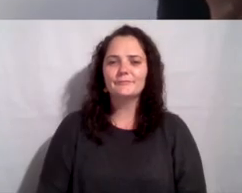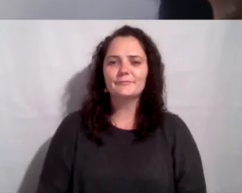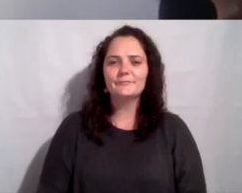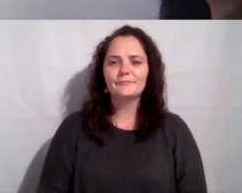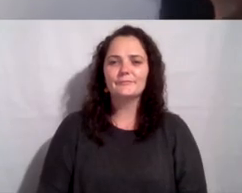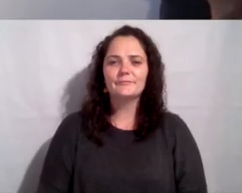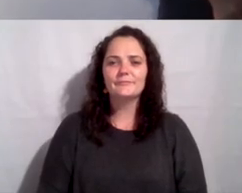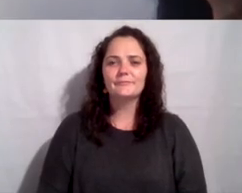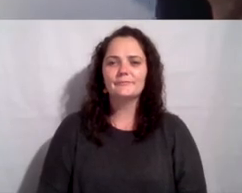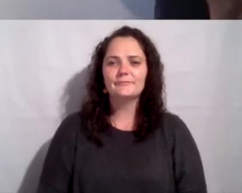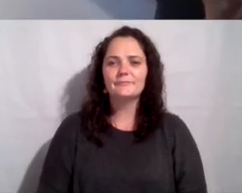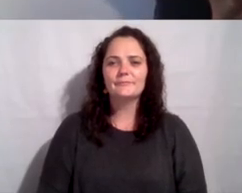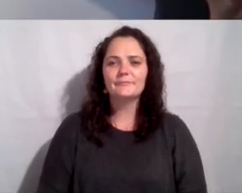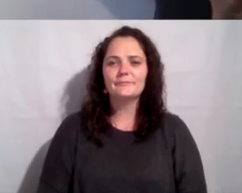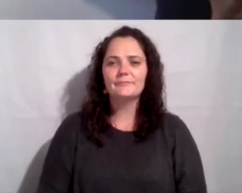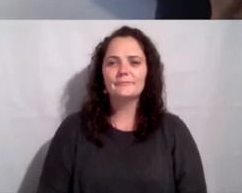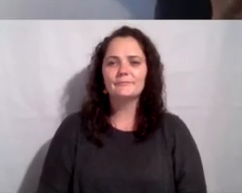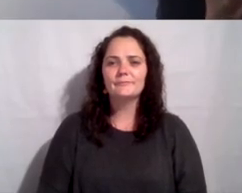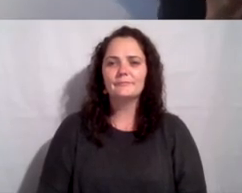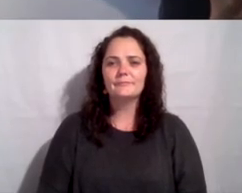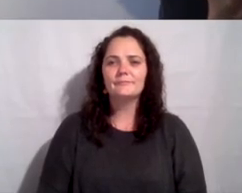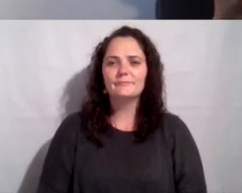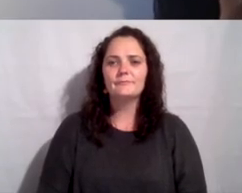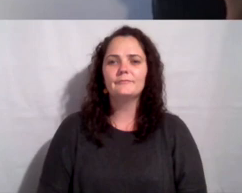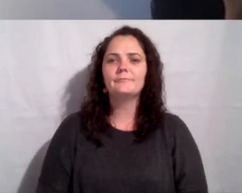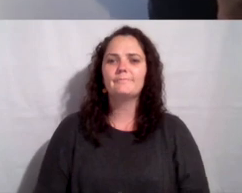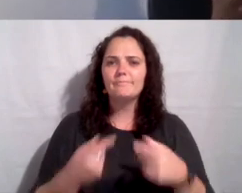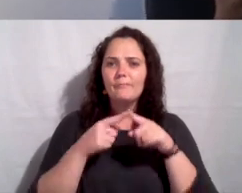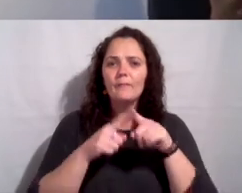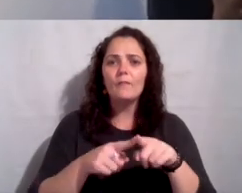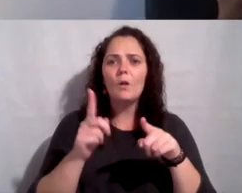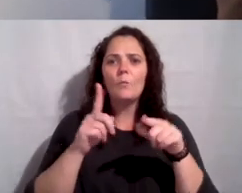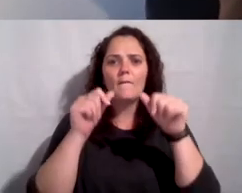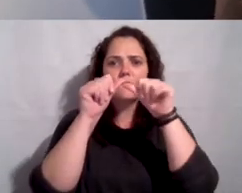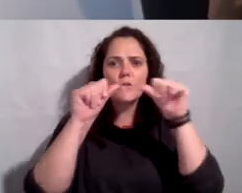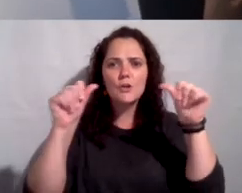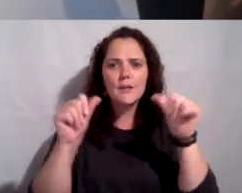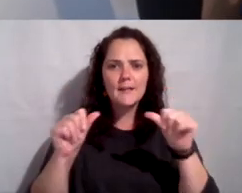Again, work with your compositional frame.